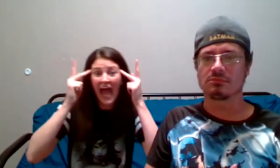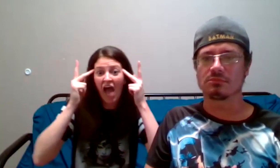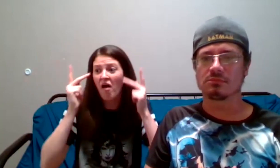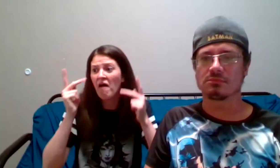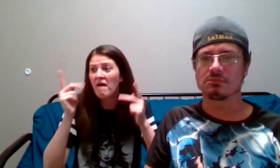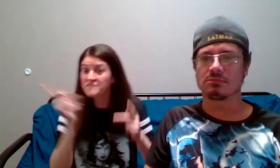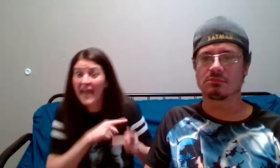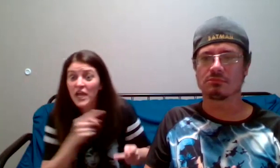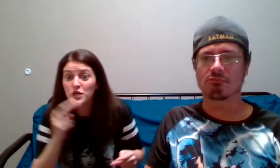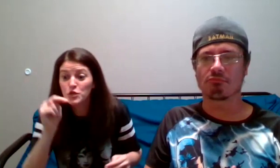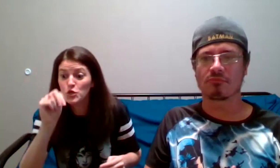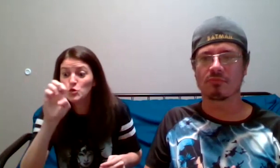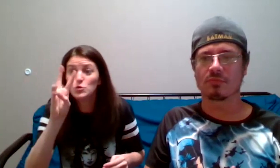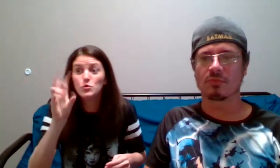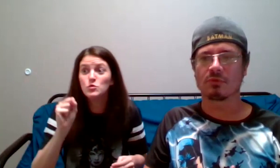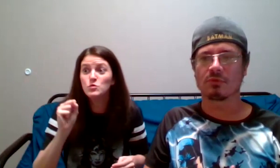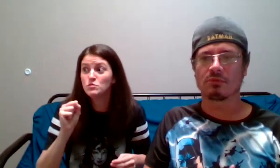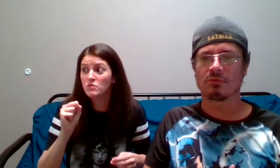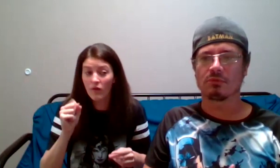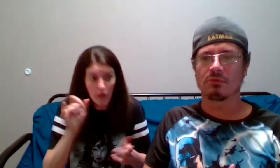THE COUPLE SAYS THE DEAF ARE